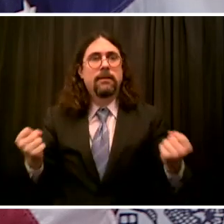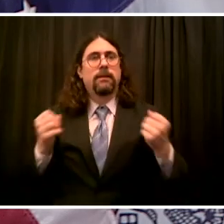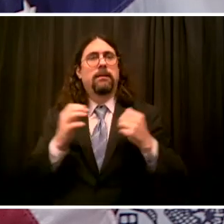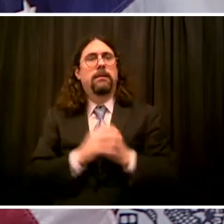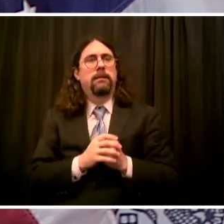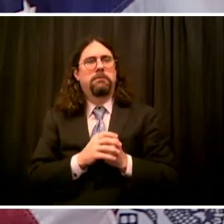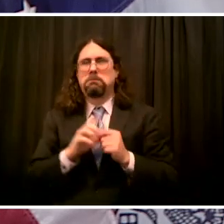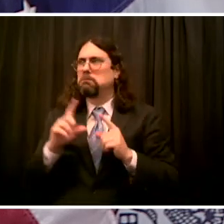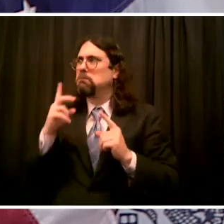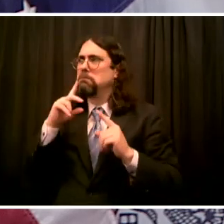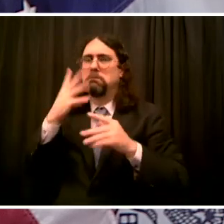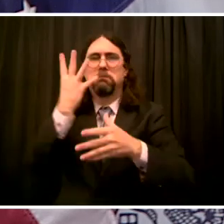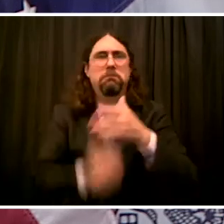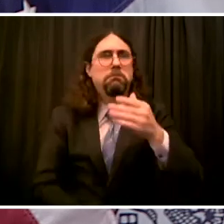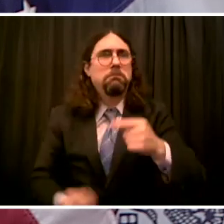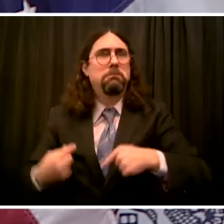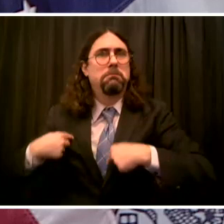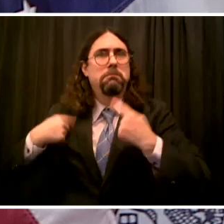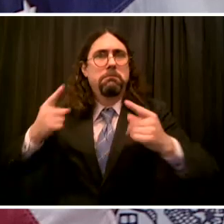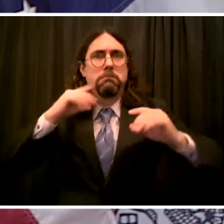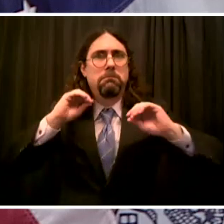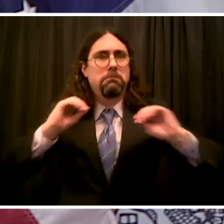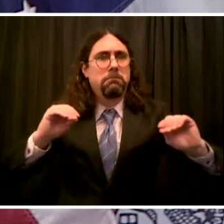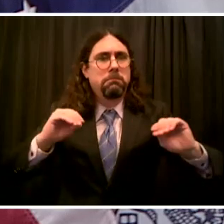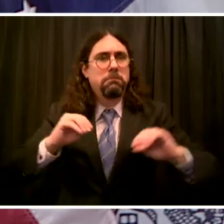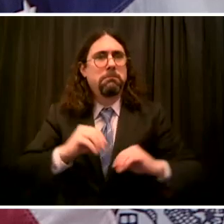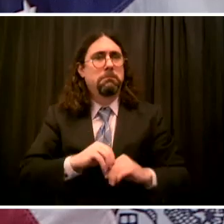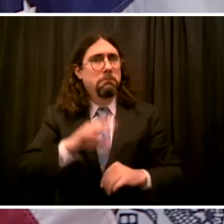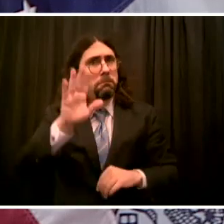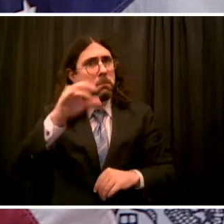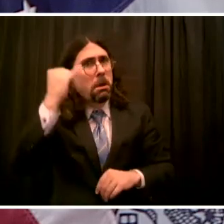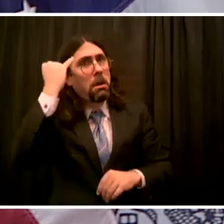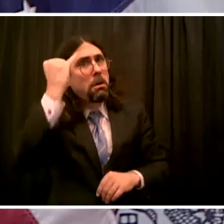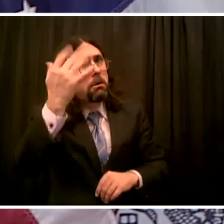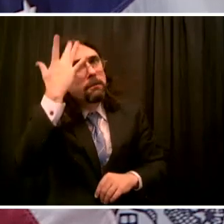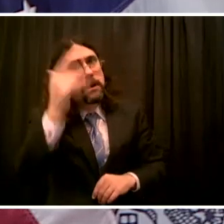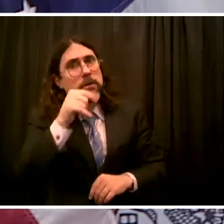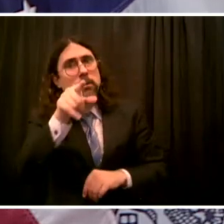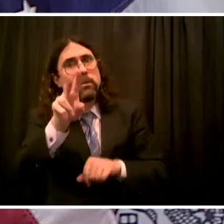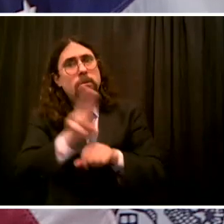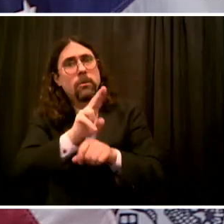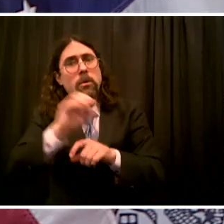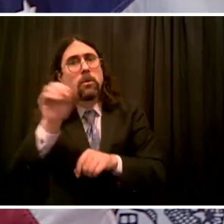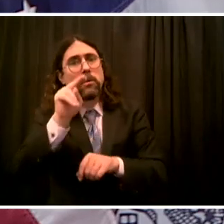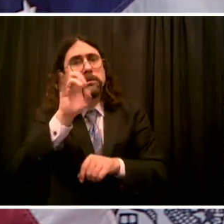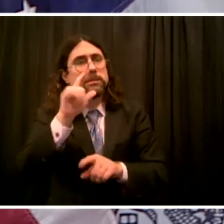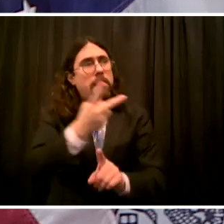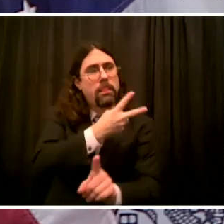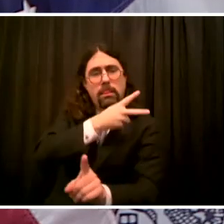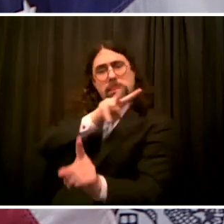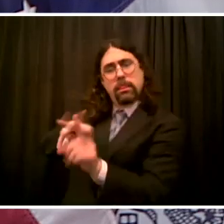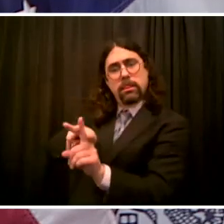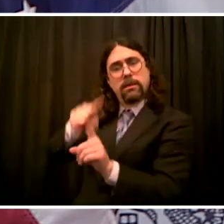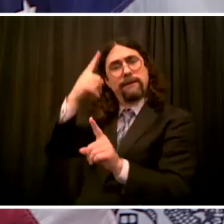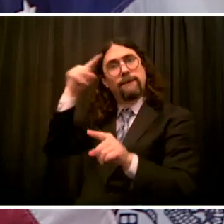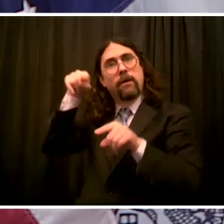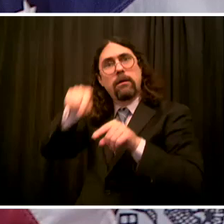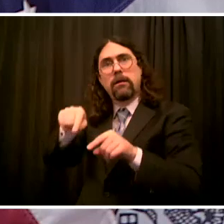WOULD HE BE SOMEONE YOU'D ASK FOR THIS KIND OF POST? IF YOU WERE TO NSCOID ERIT ANYWAY? AND SECONDLY ,